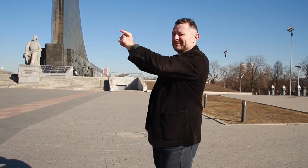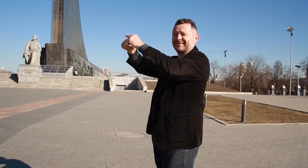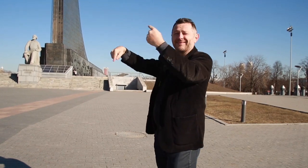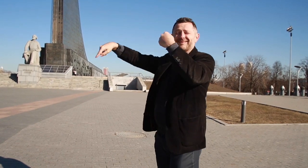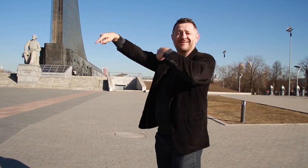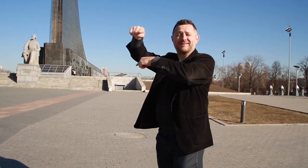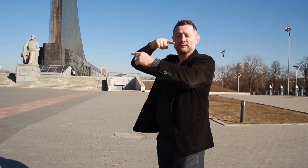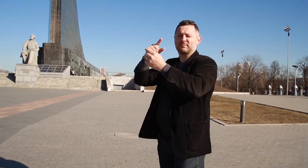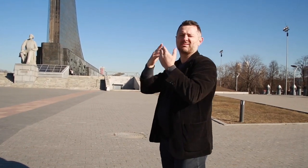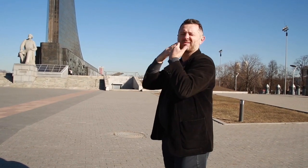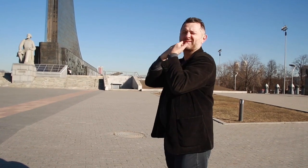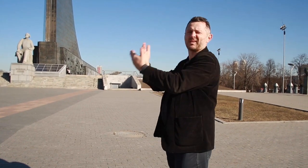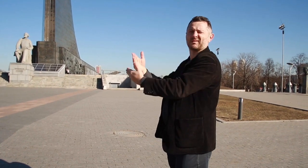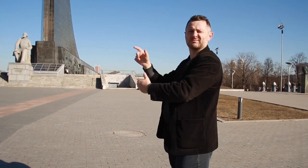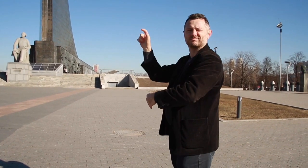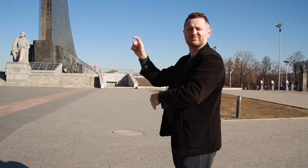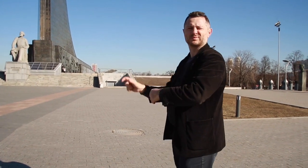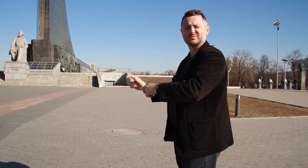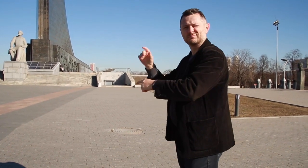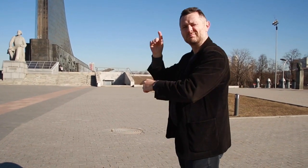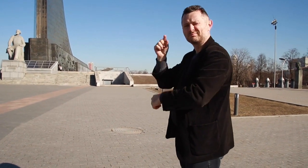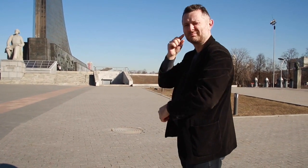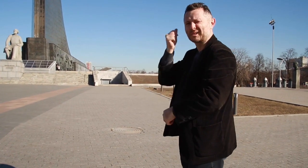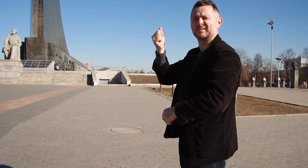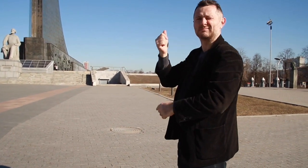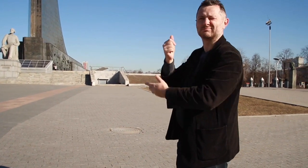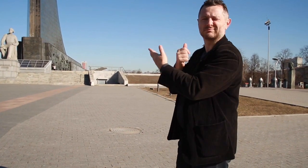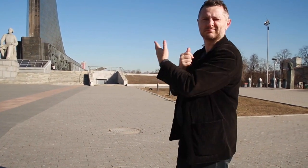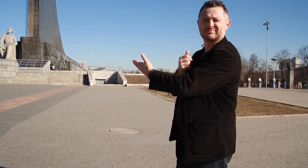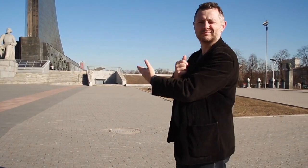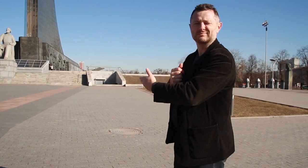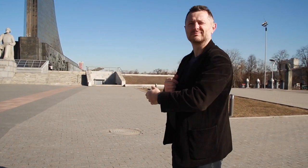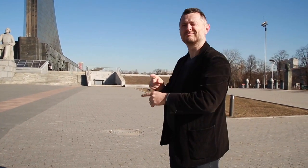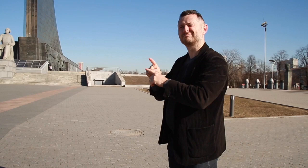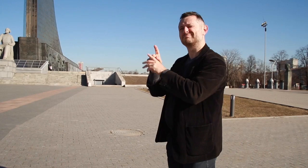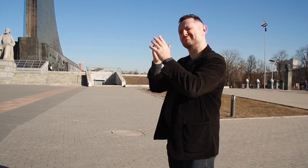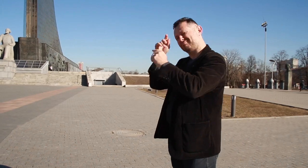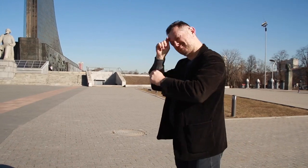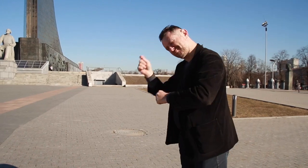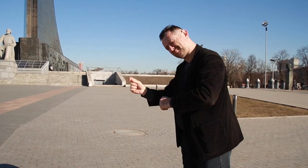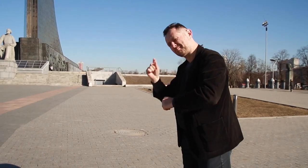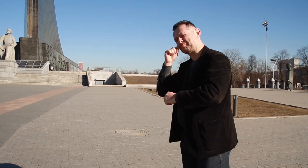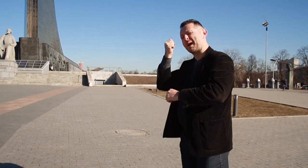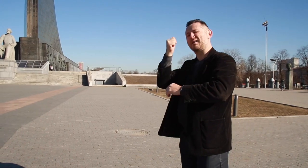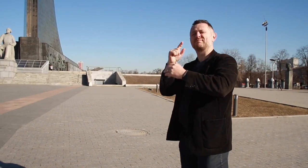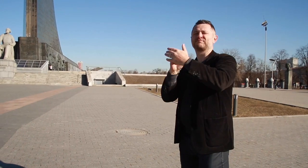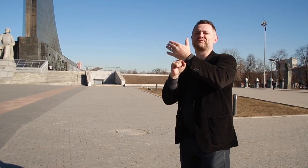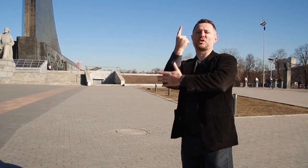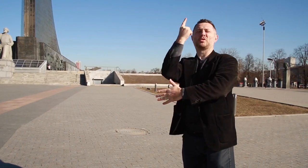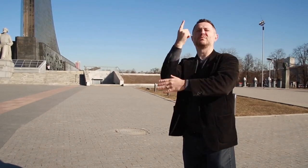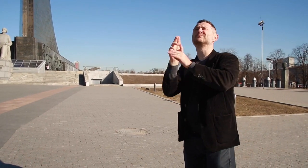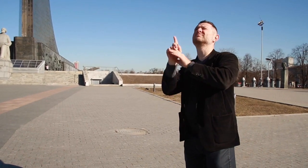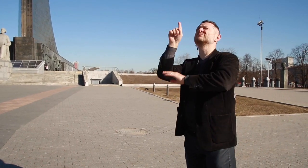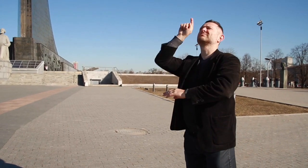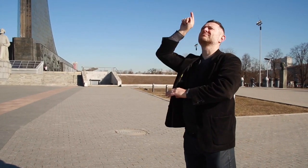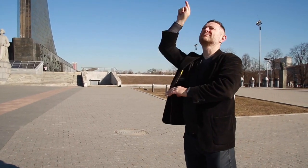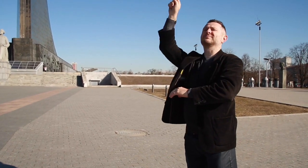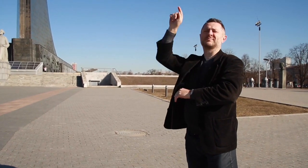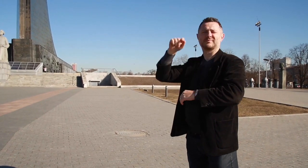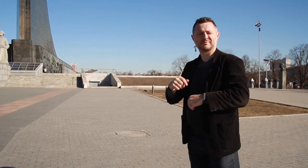that work to develop their space programs. Anyone that is involved with space has Konstantin Tsiolkovsky to thank—he is truly the Founder of Space.